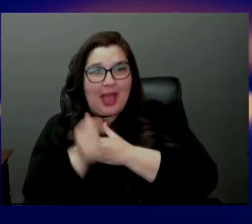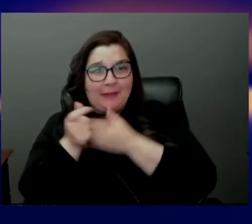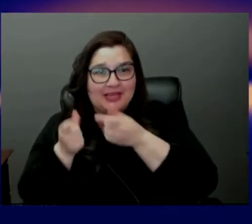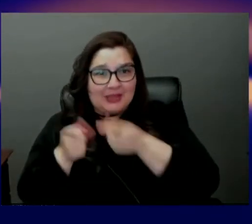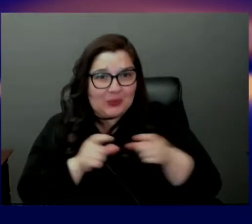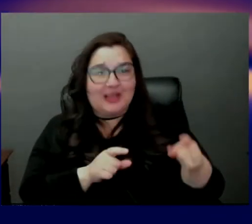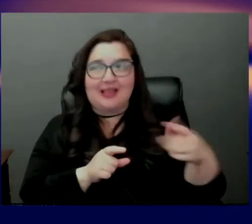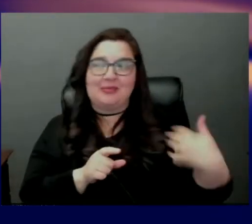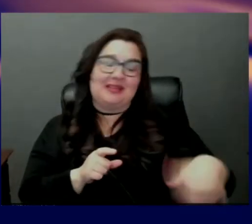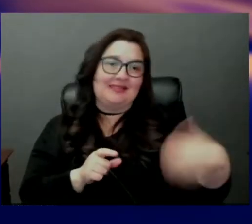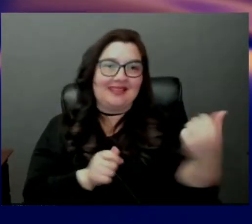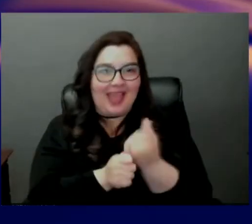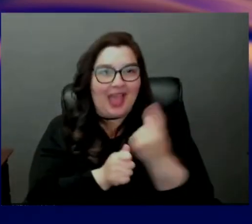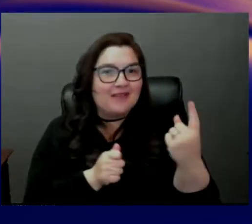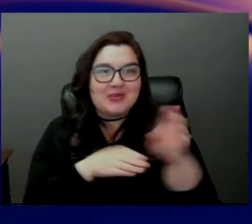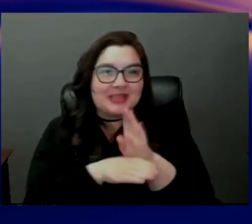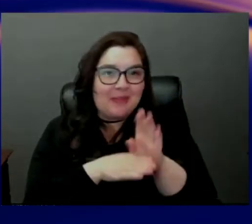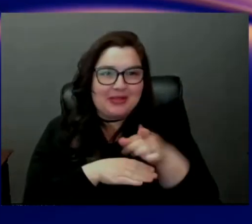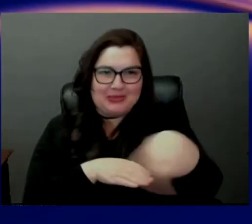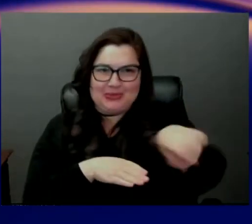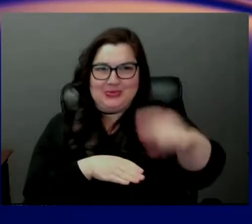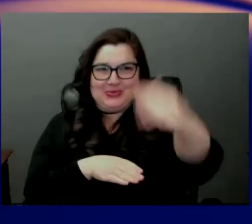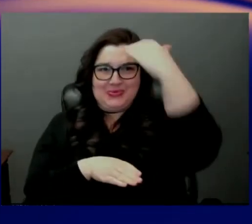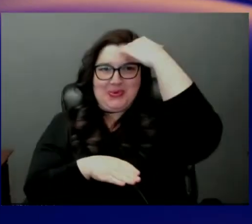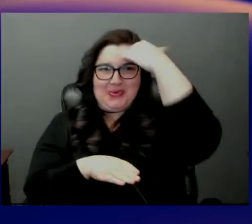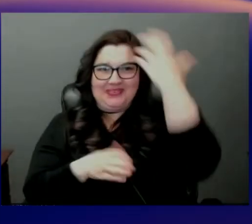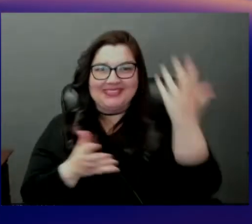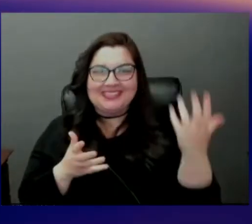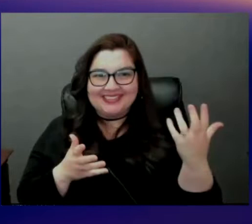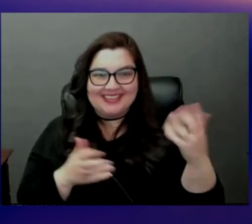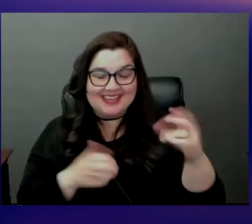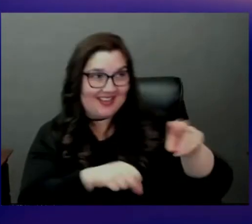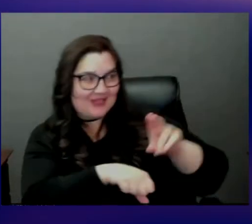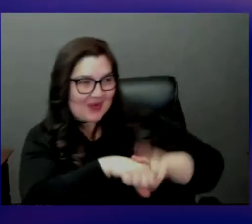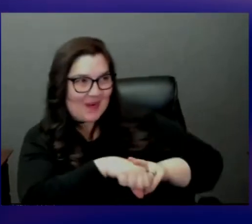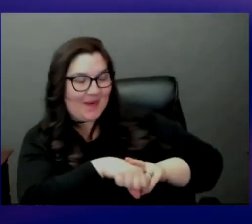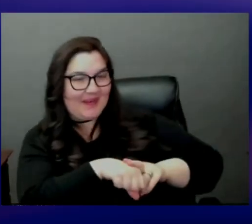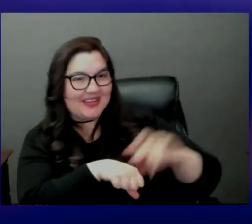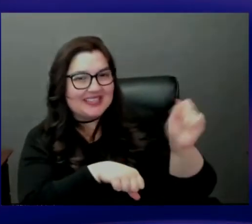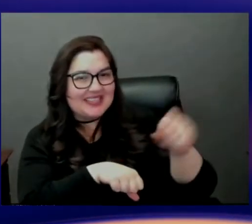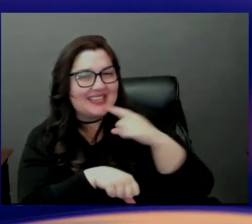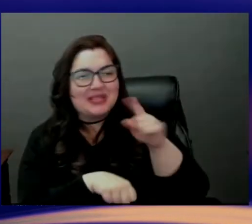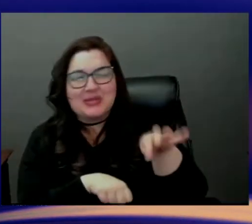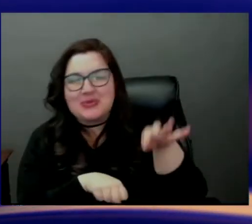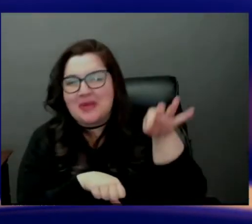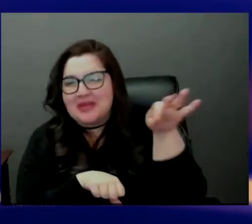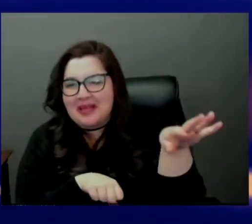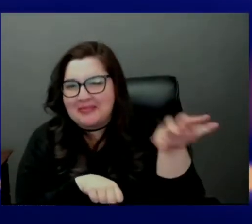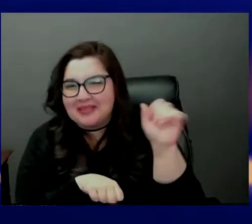You guys are participating in this room. Of course. So you, you dropped a little hint earlier about some of the security features